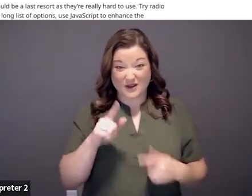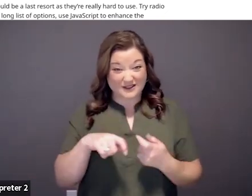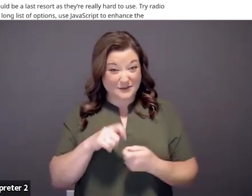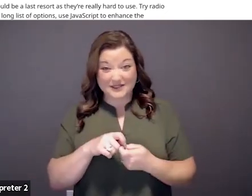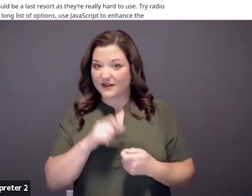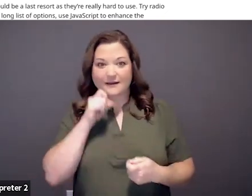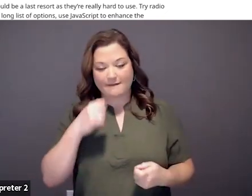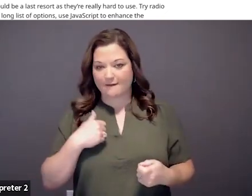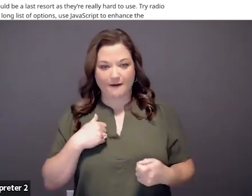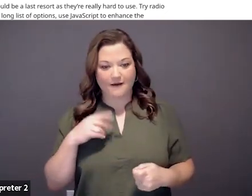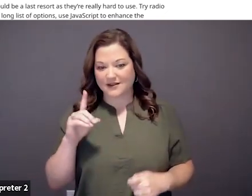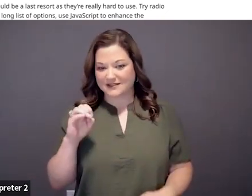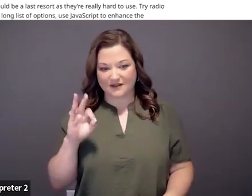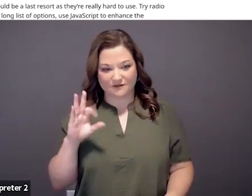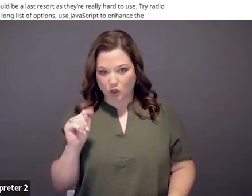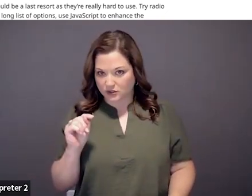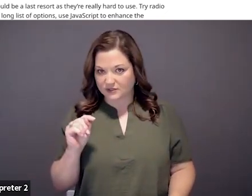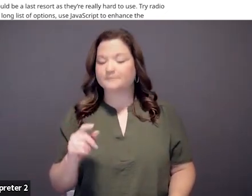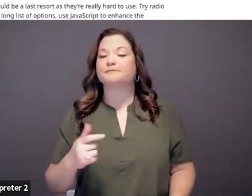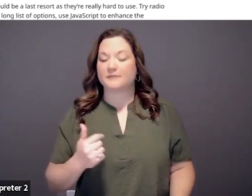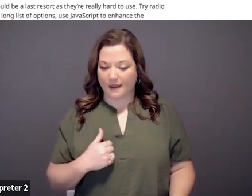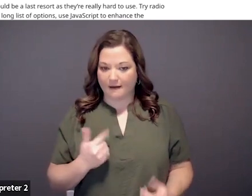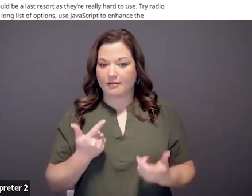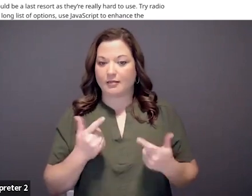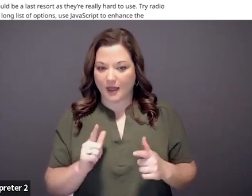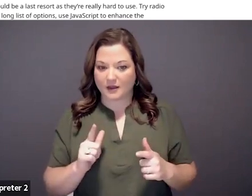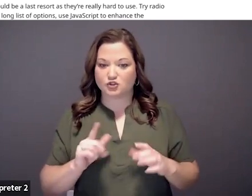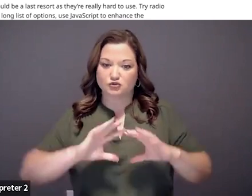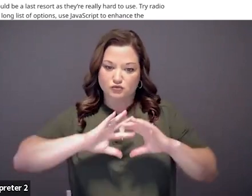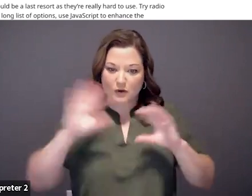I allowed the label to wrap the input without giving them an issue.